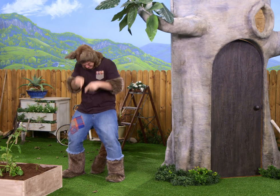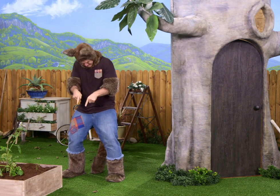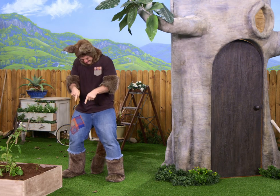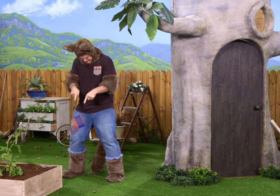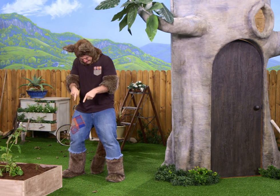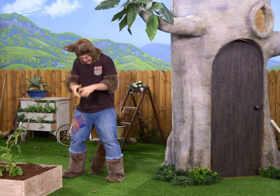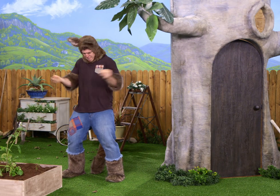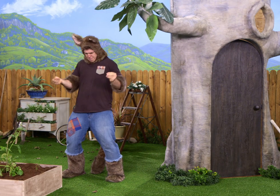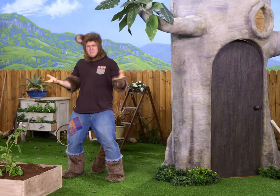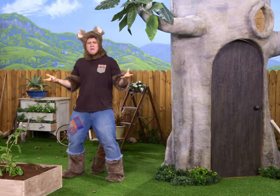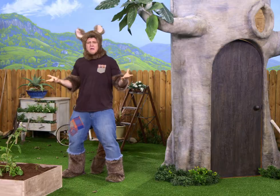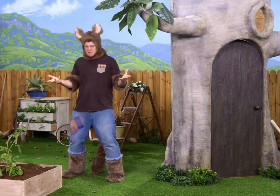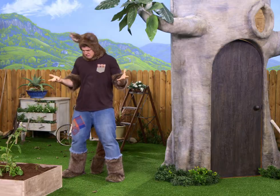They were there before, but now they're gone.